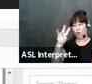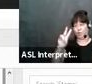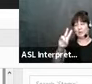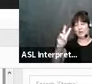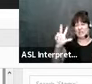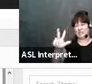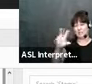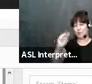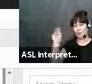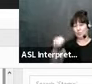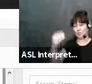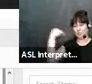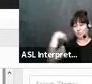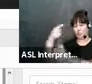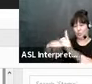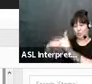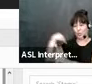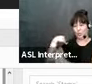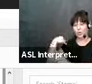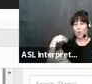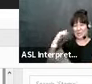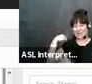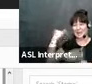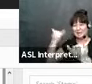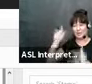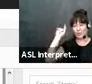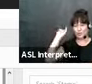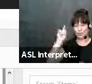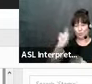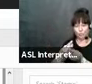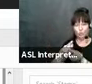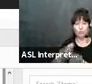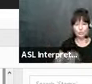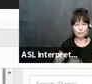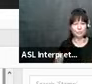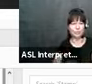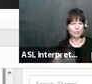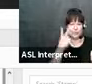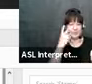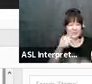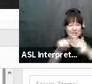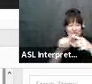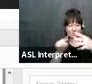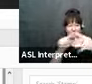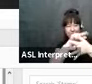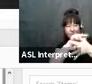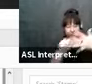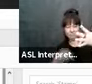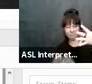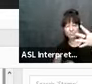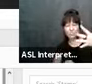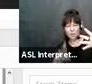And you can see the breakdown of the other race ethnicity markers. And it really is who you're testing, how